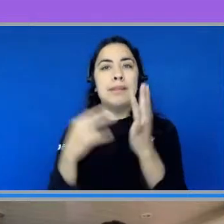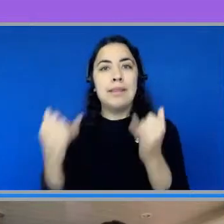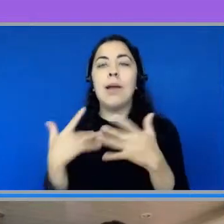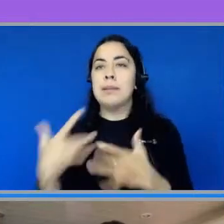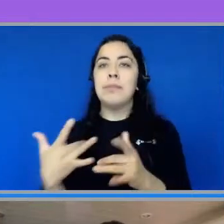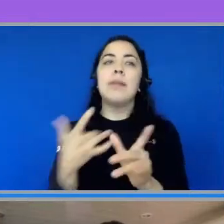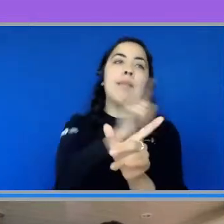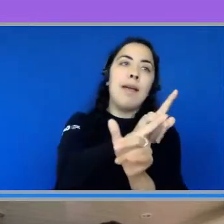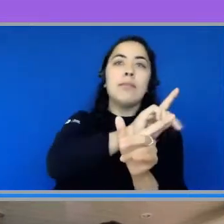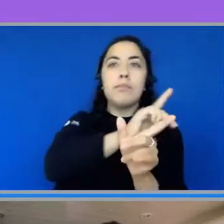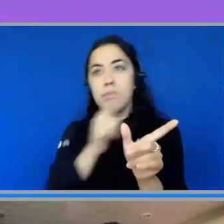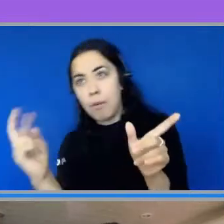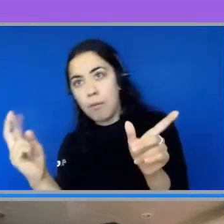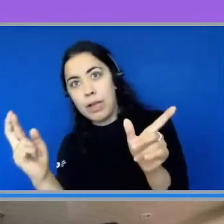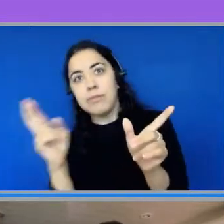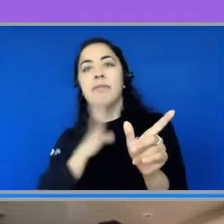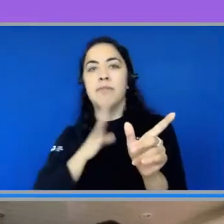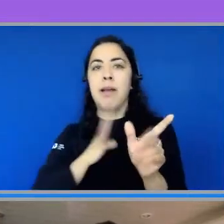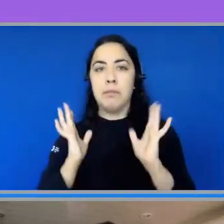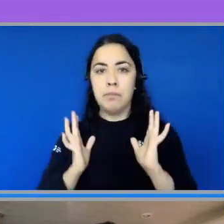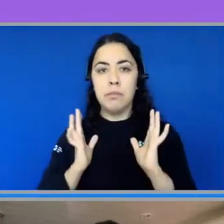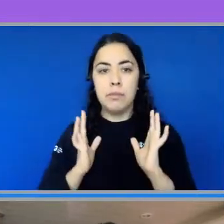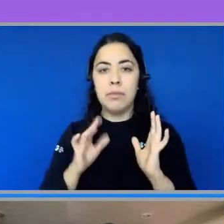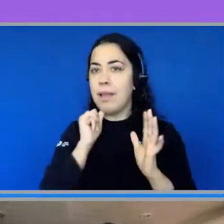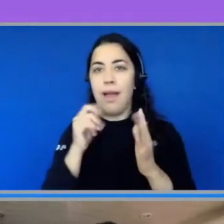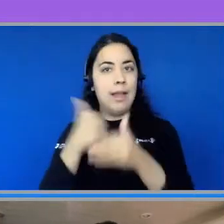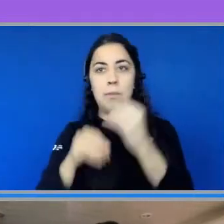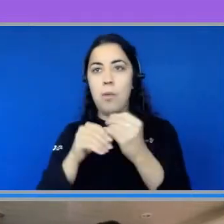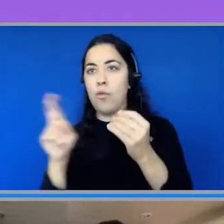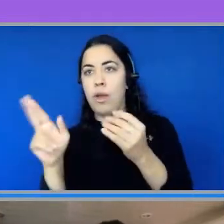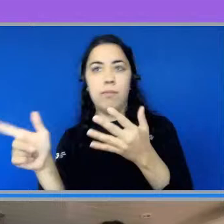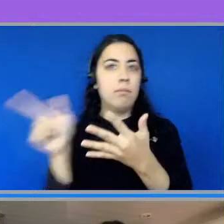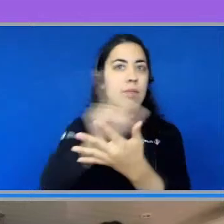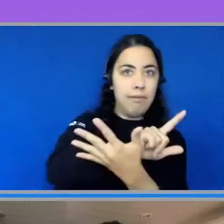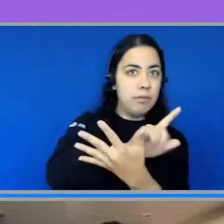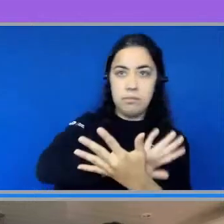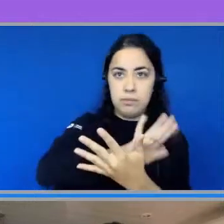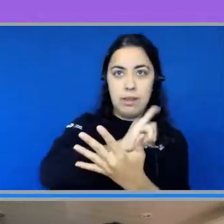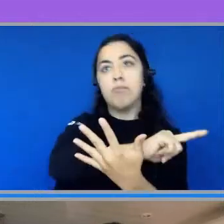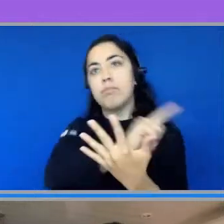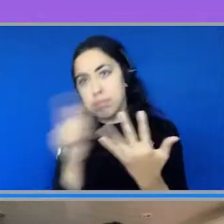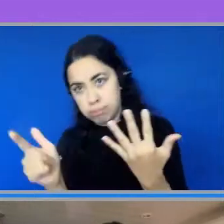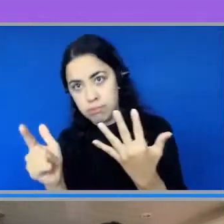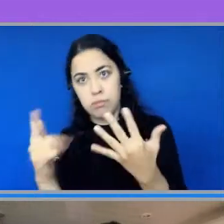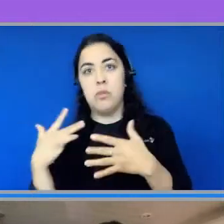from left to right. So our items are still reversed because we've